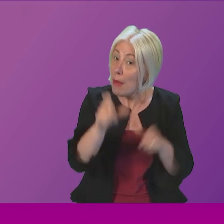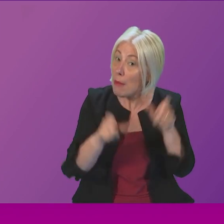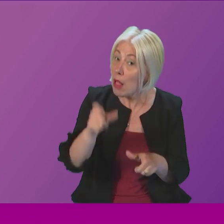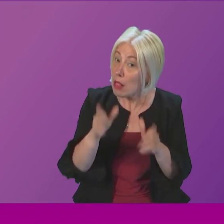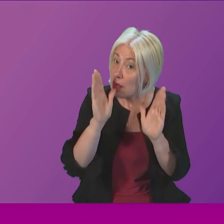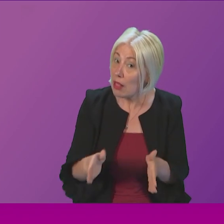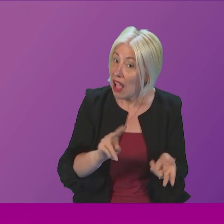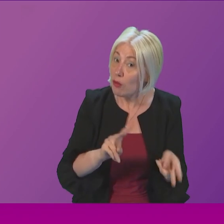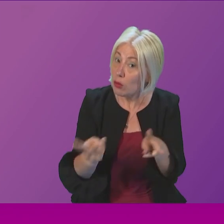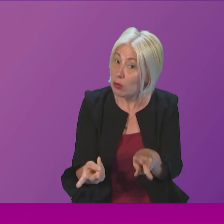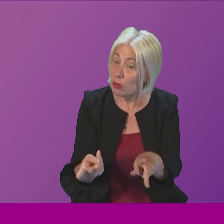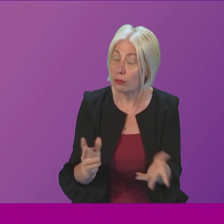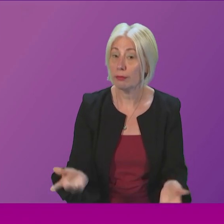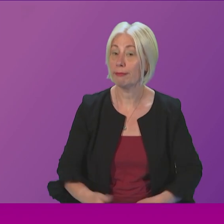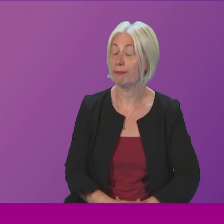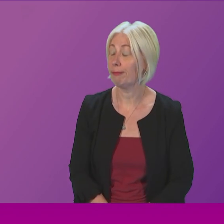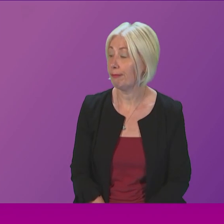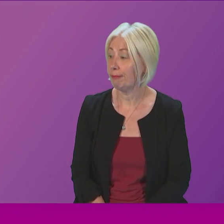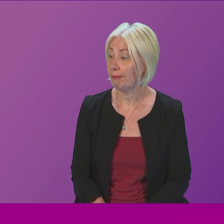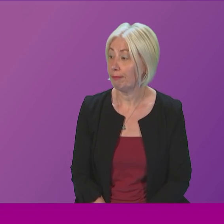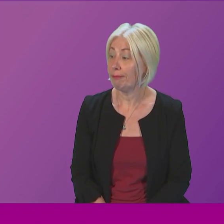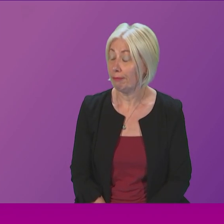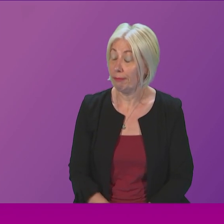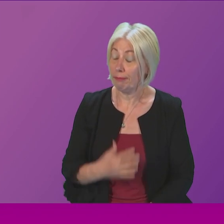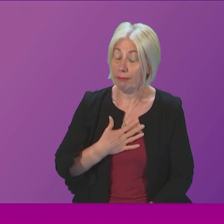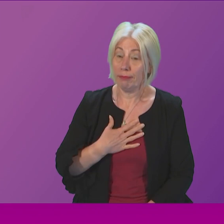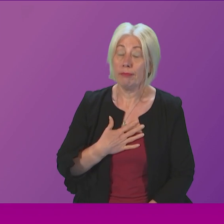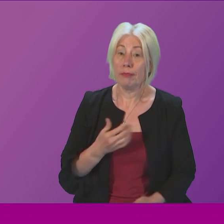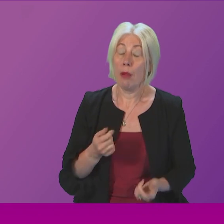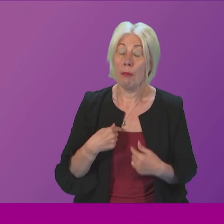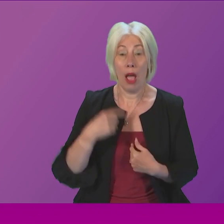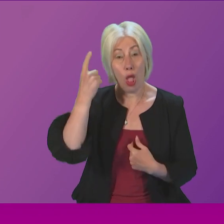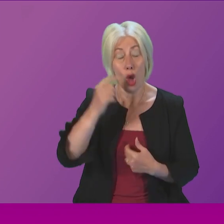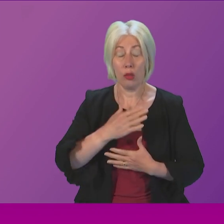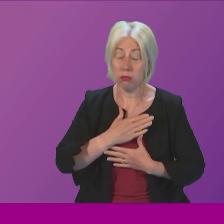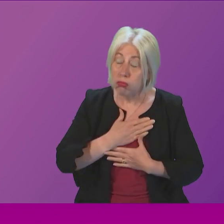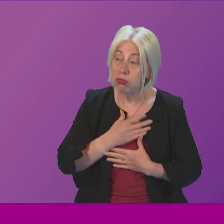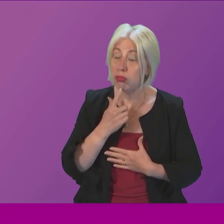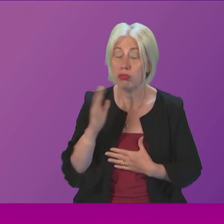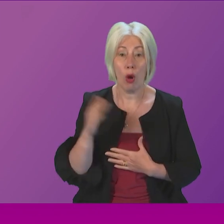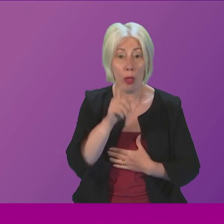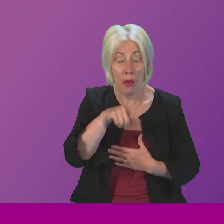First and foremost, my thoughts are with every single person, family and community that have